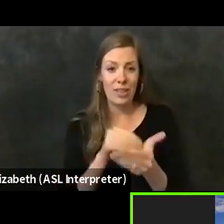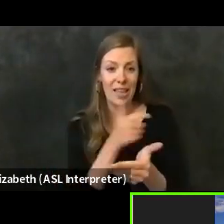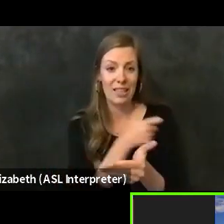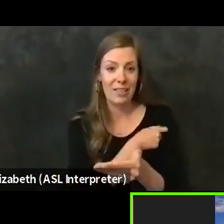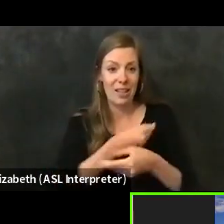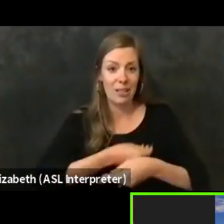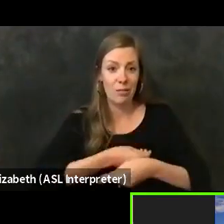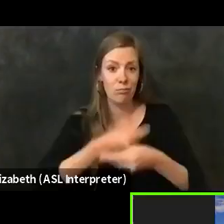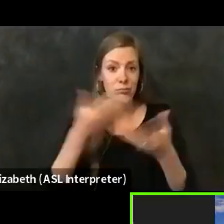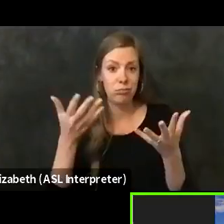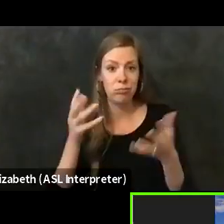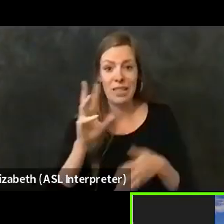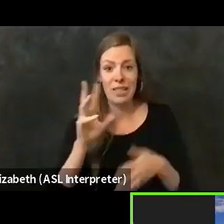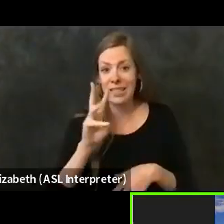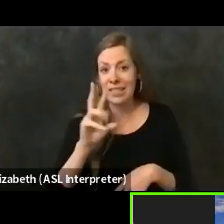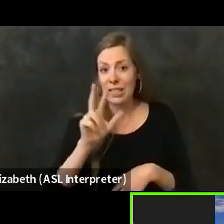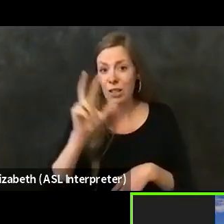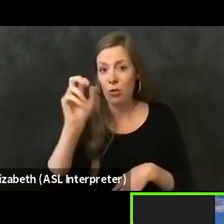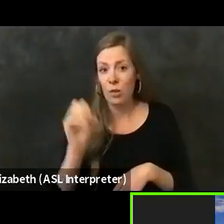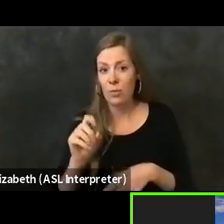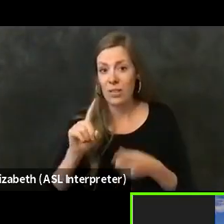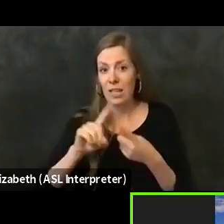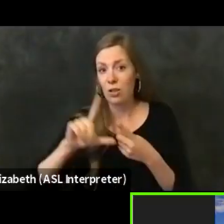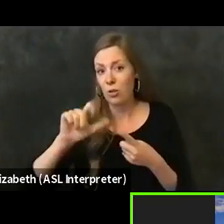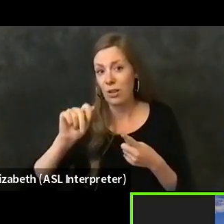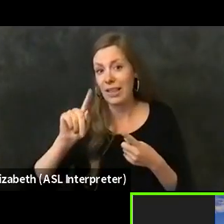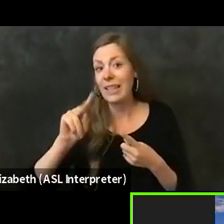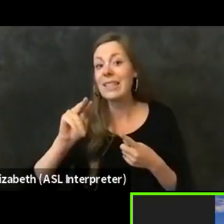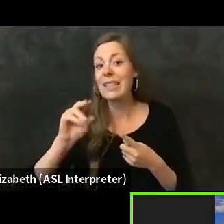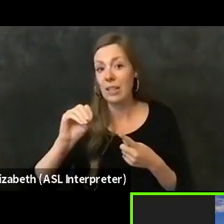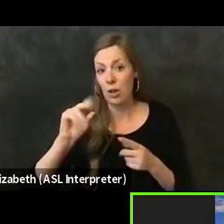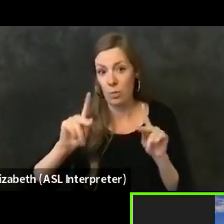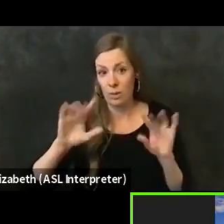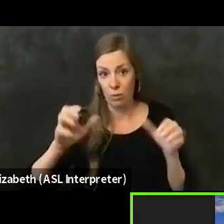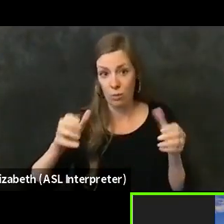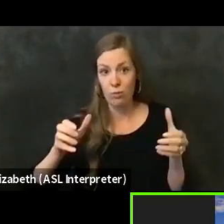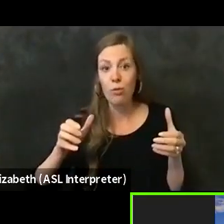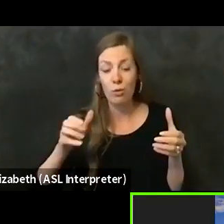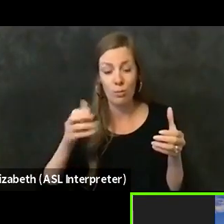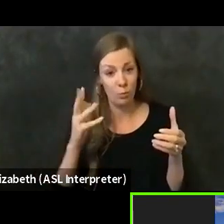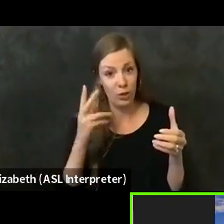Sixty three percent of those to Latino population. And so you can see that that's the place